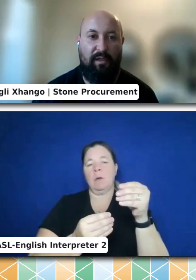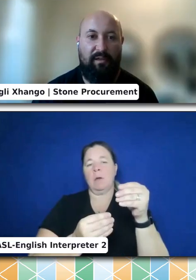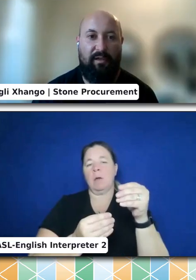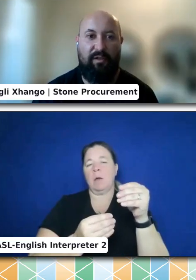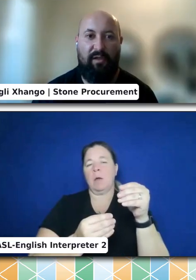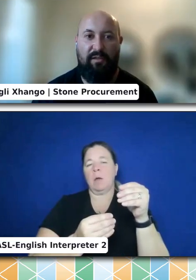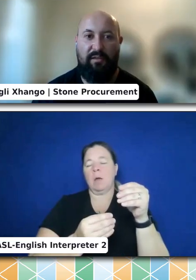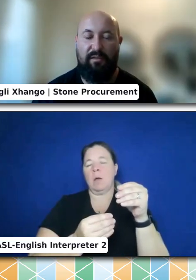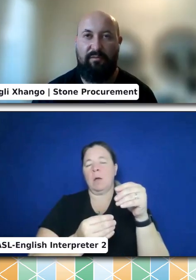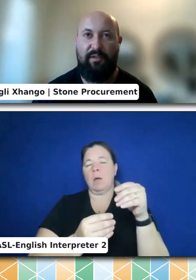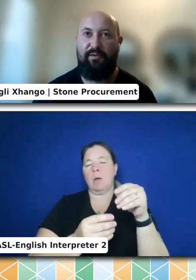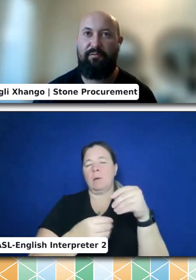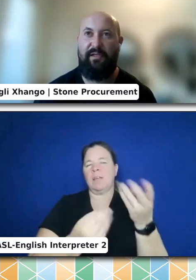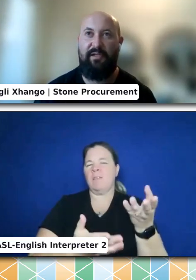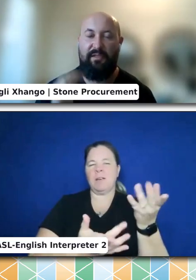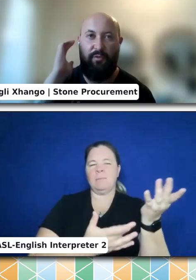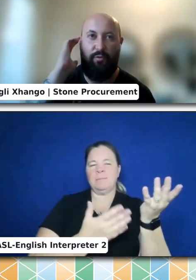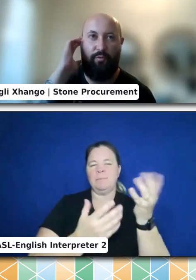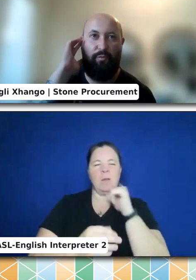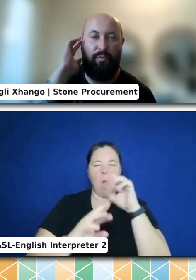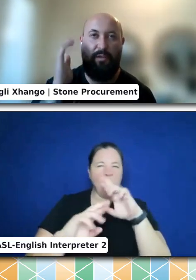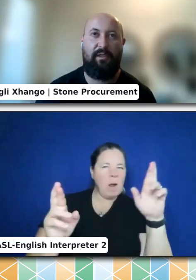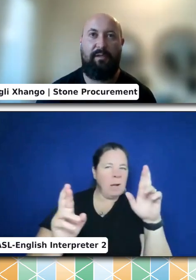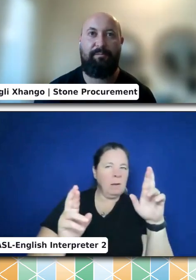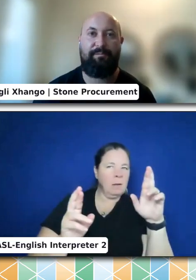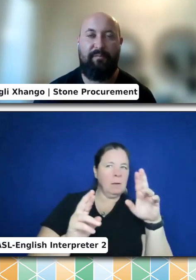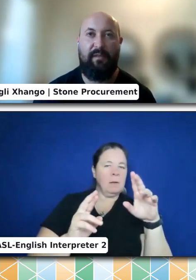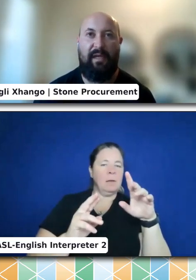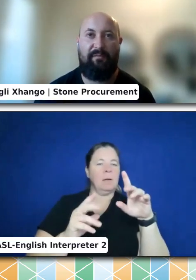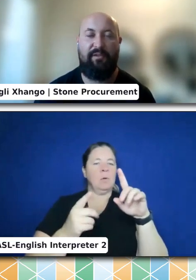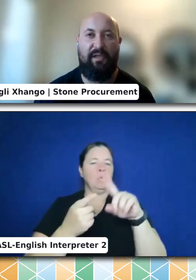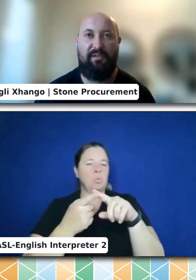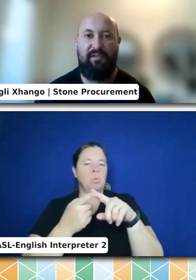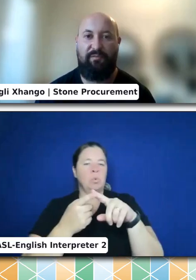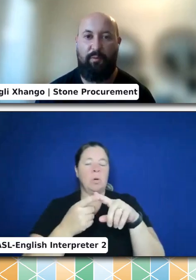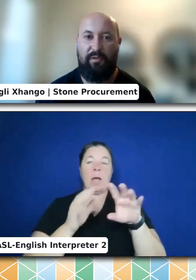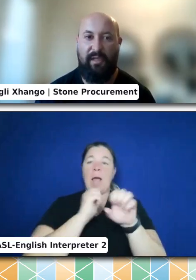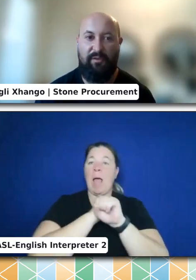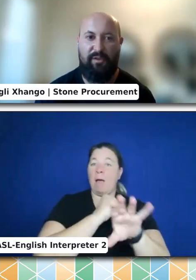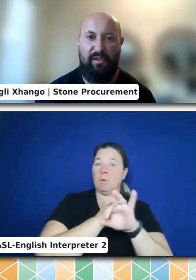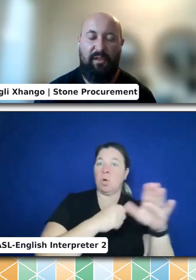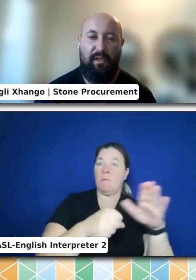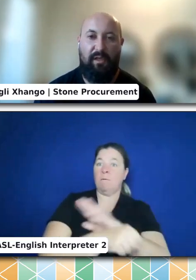Uh, they are not really ready to, um. Advertise it as a full tender.